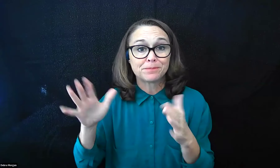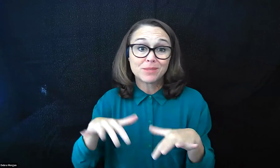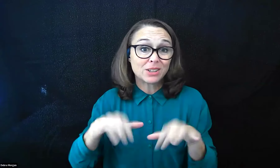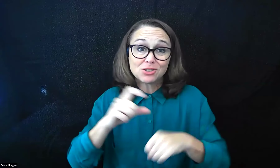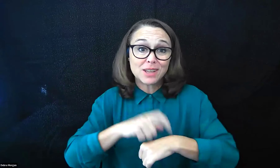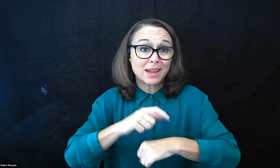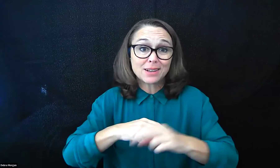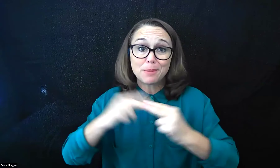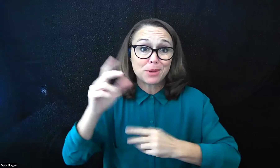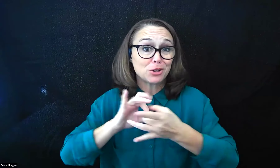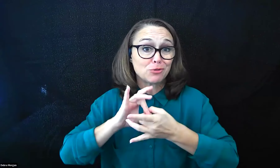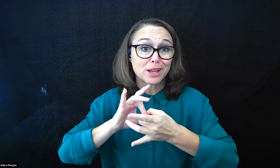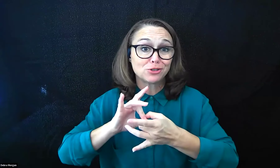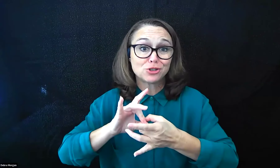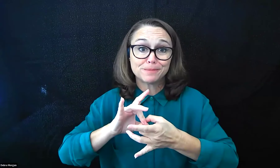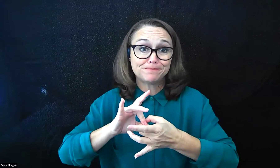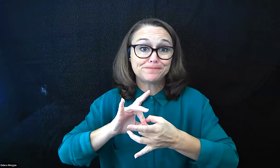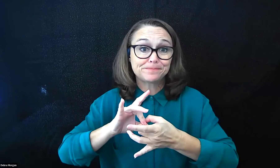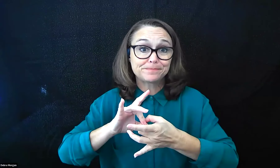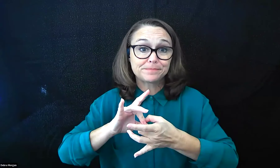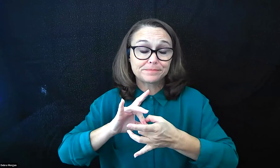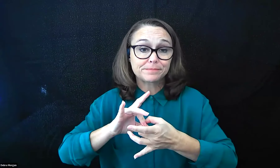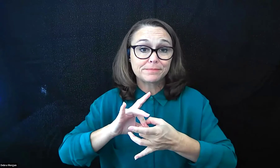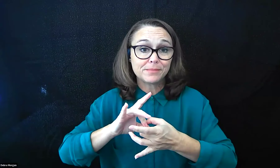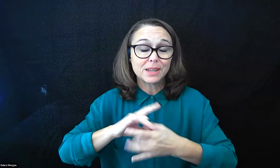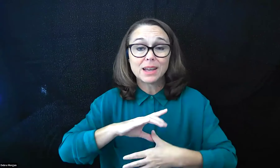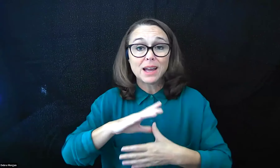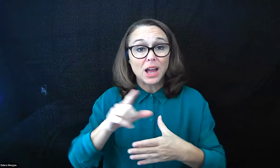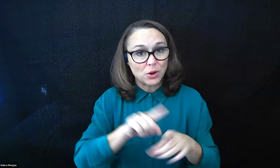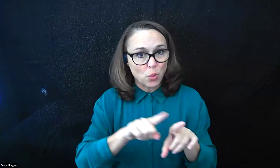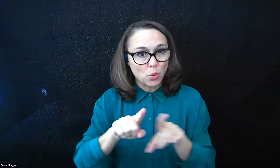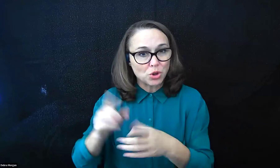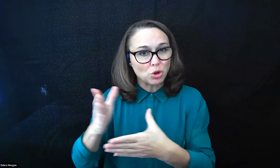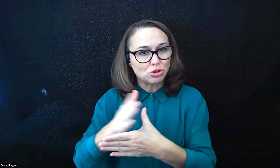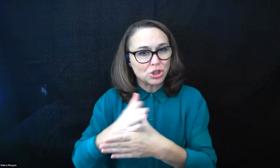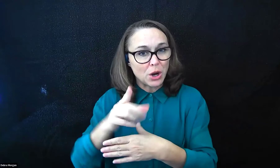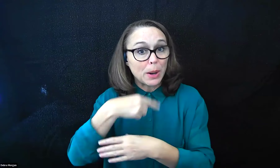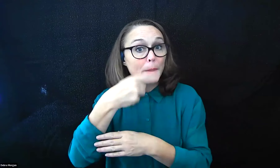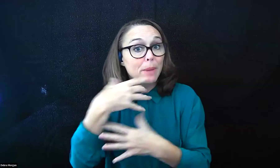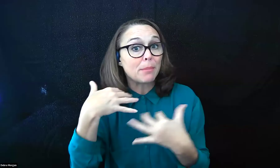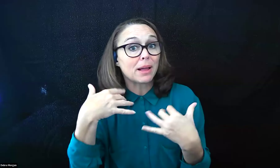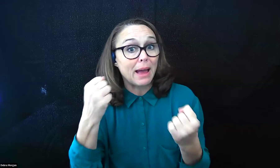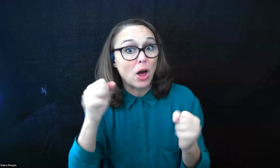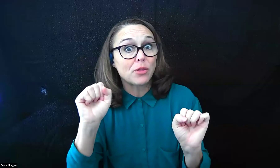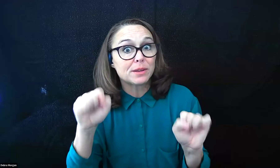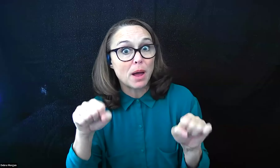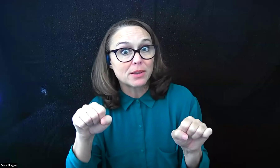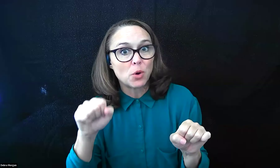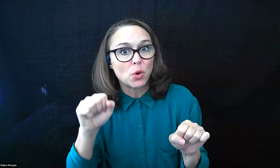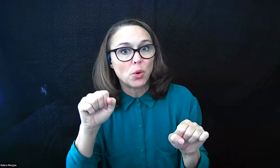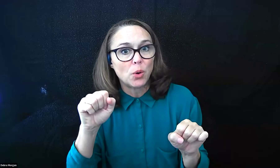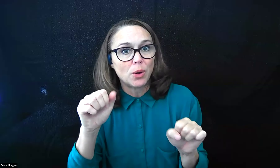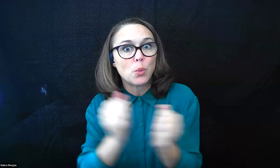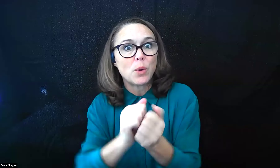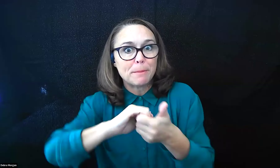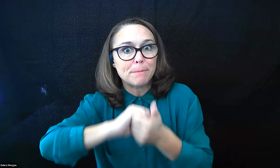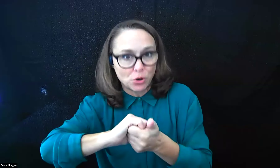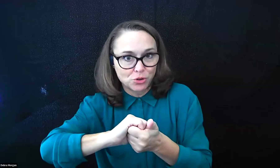relationships and just kind of sharing what public health can do in a partnership with human services